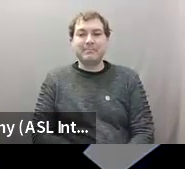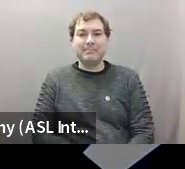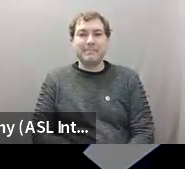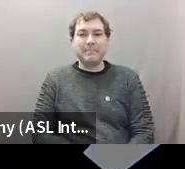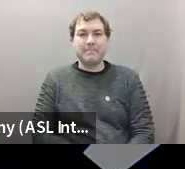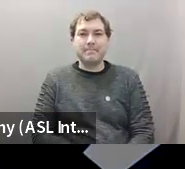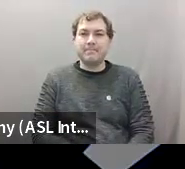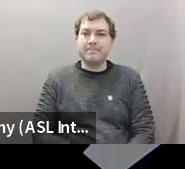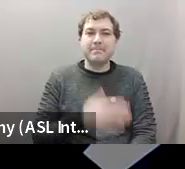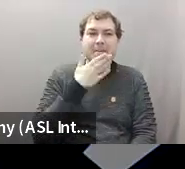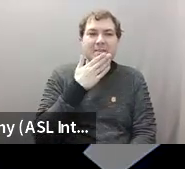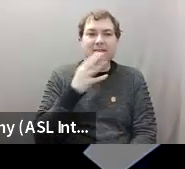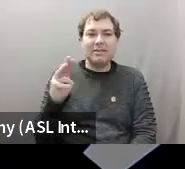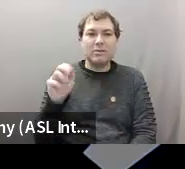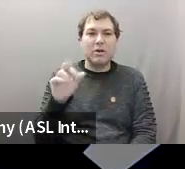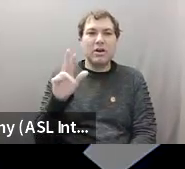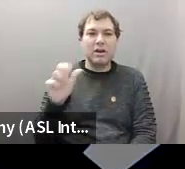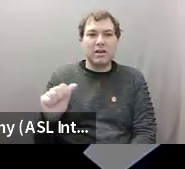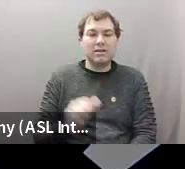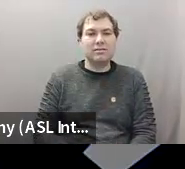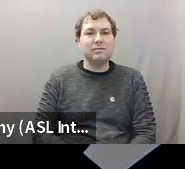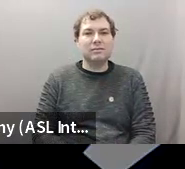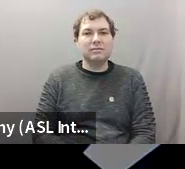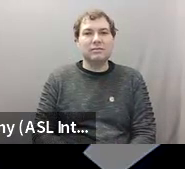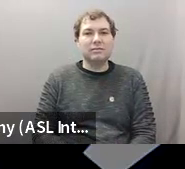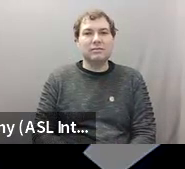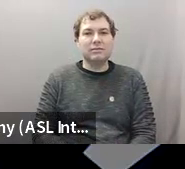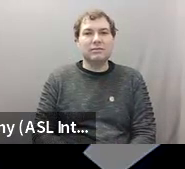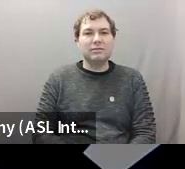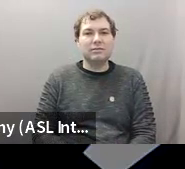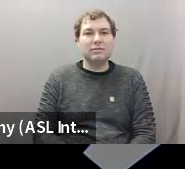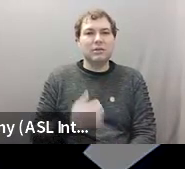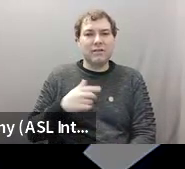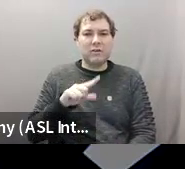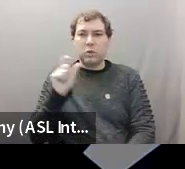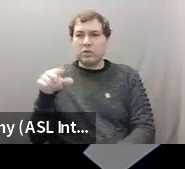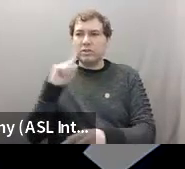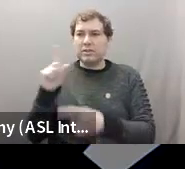Linda Pogue: That's great. Thanks, Maria. Scott Birkenbuel (he, him) VP APRIL: And then do we have one in? We have a question in the chat here that.